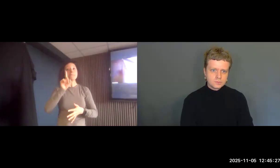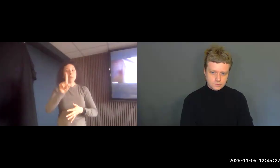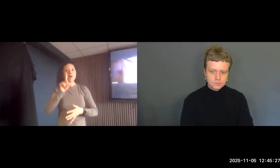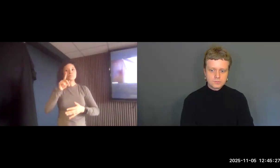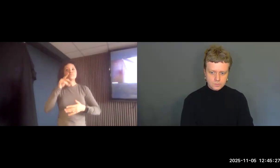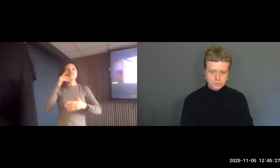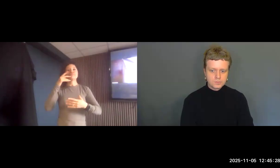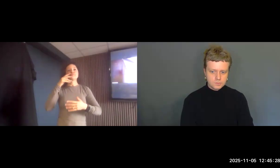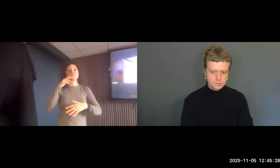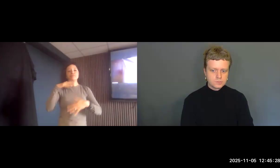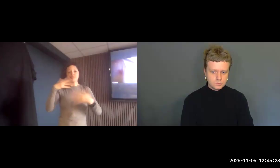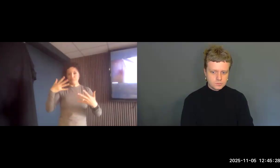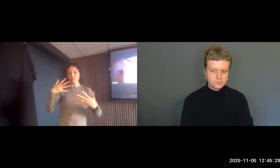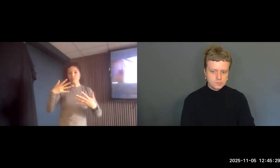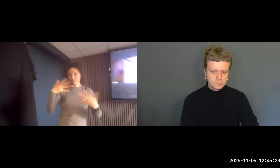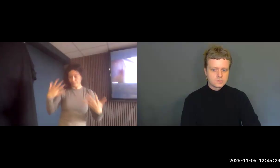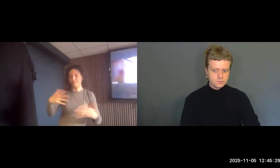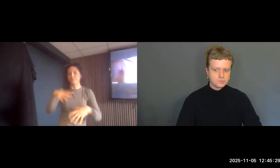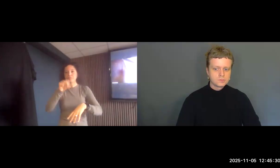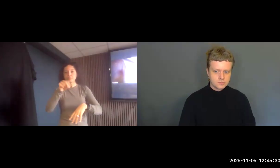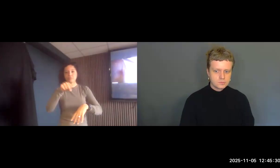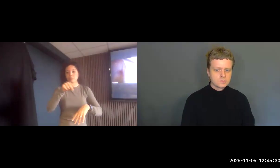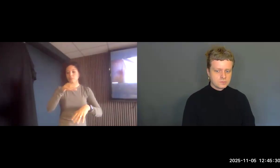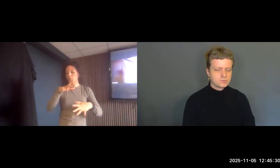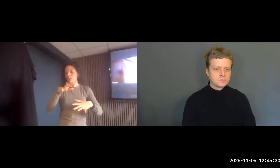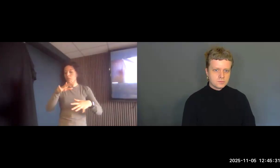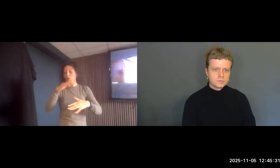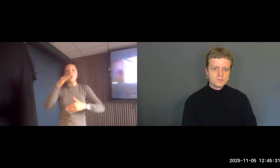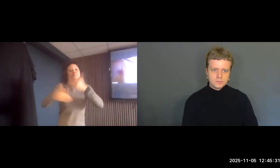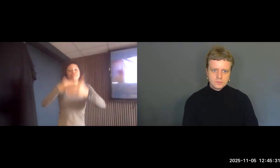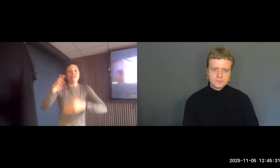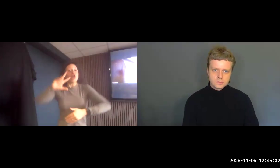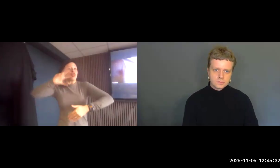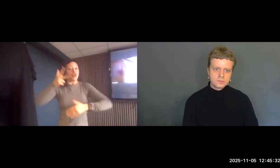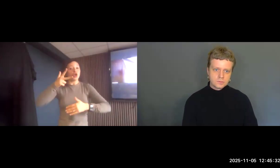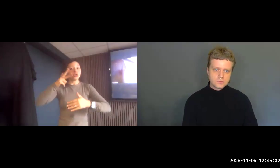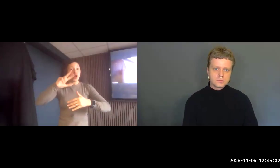And this came to mean the sign for wife in the second generation of KQSL signers.